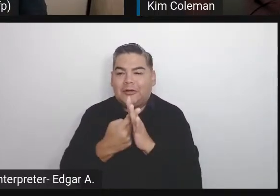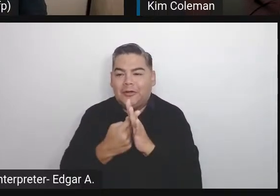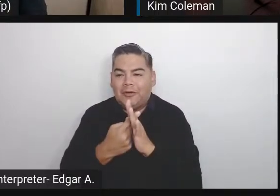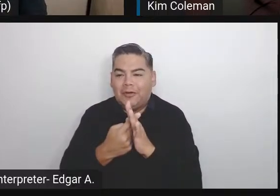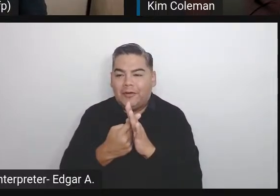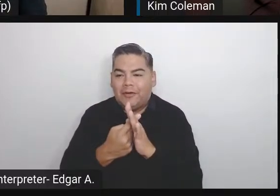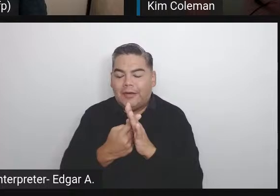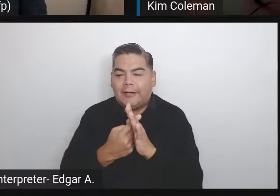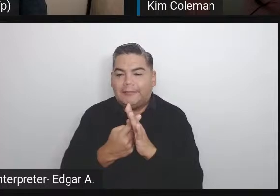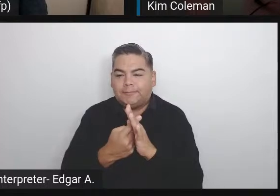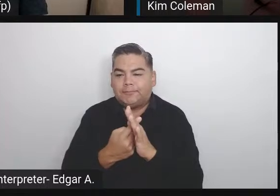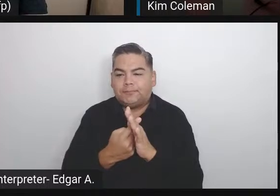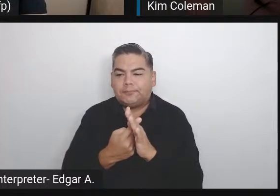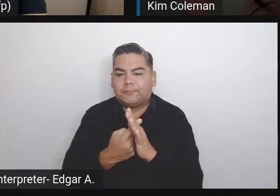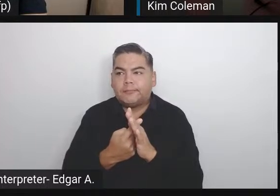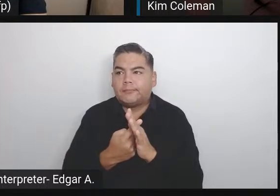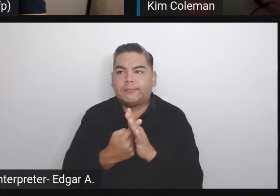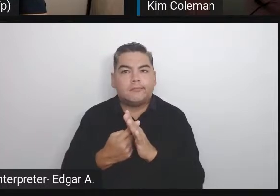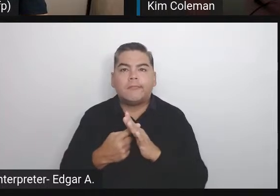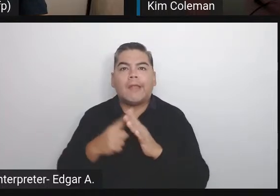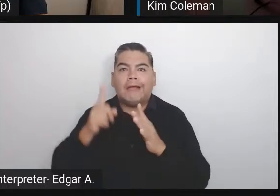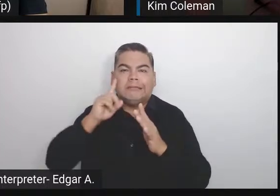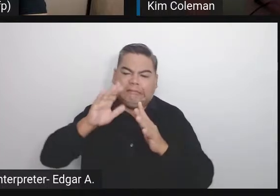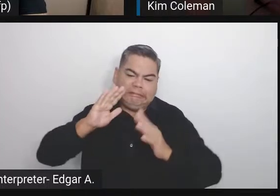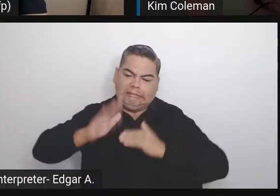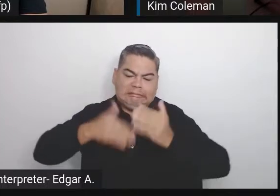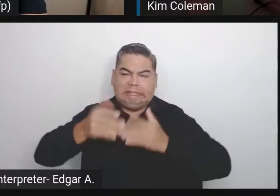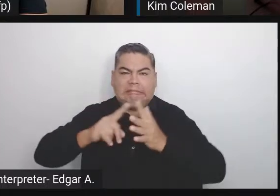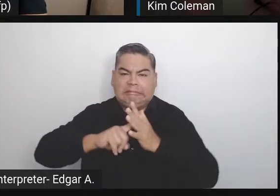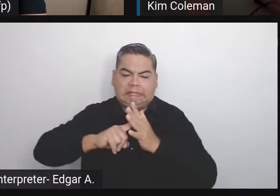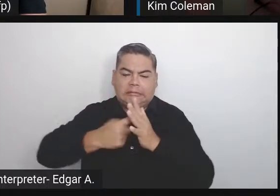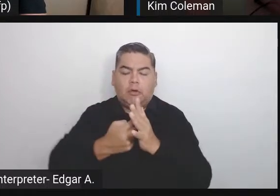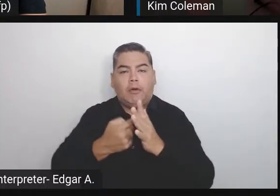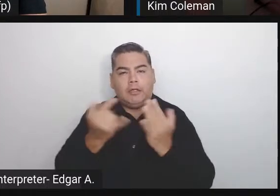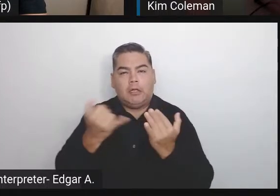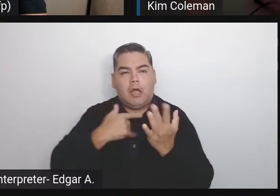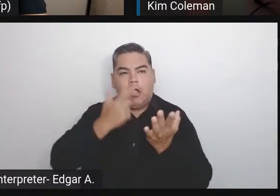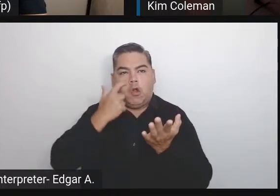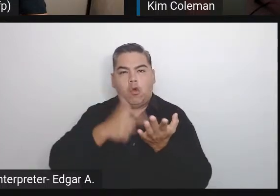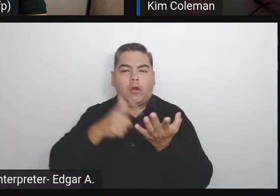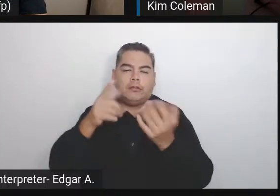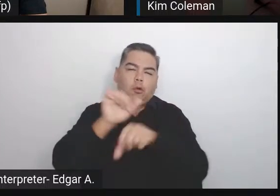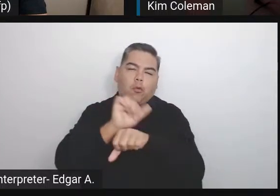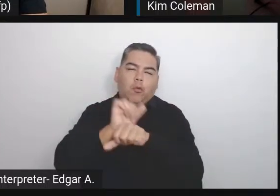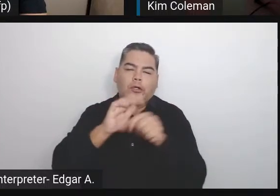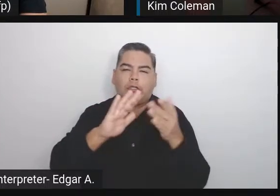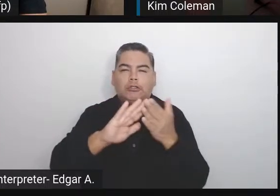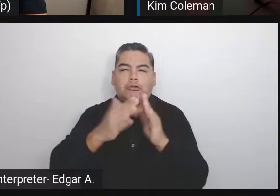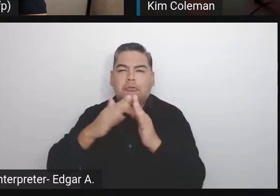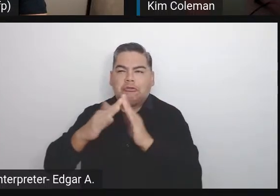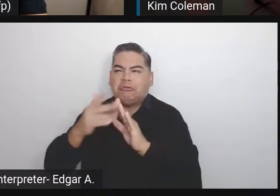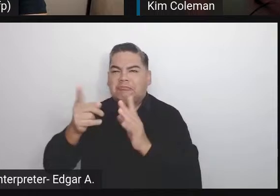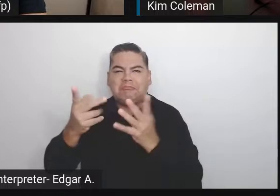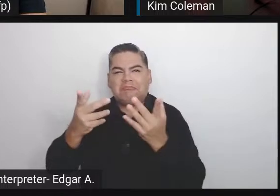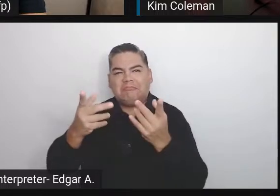So I think it is very simple to start the next step